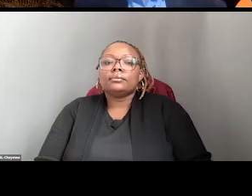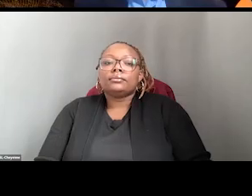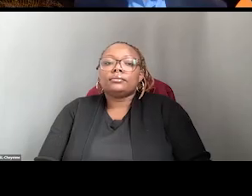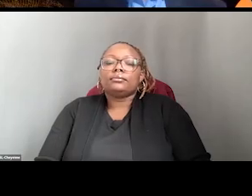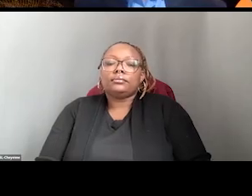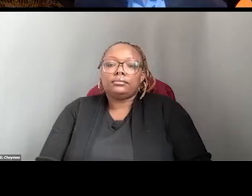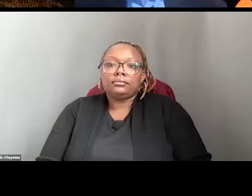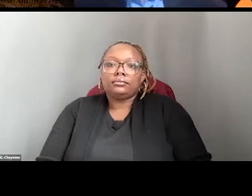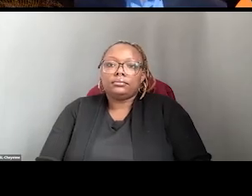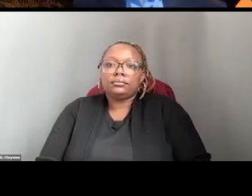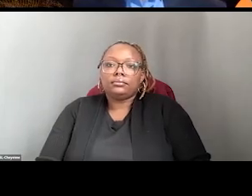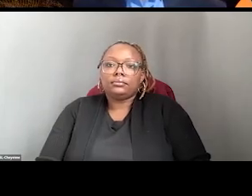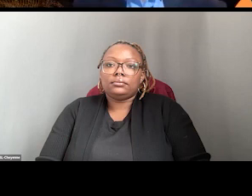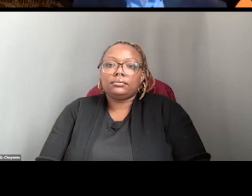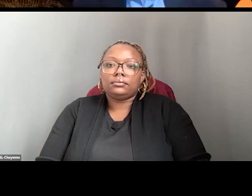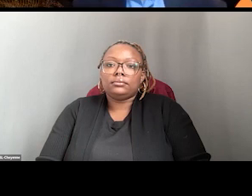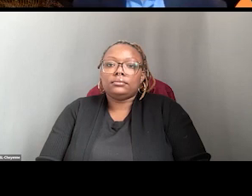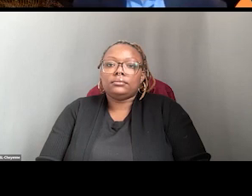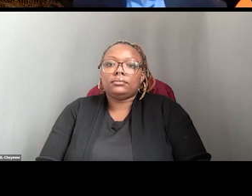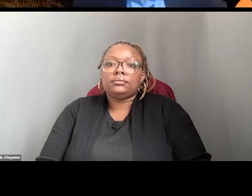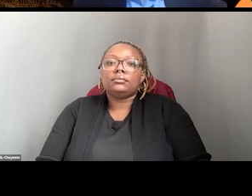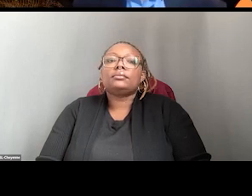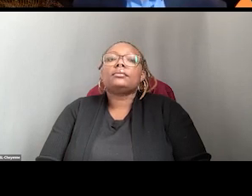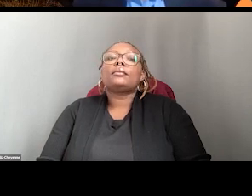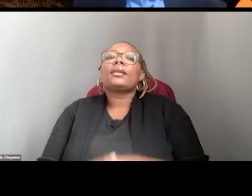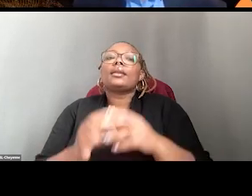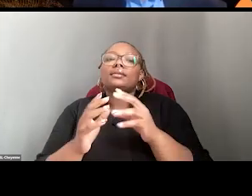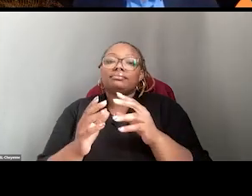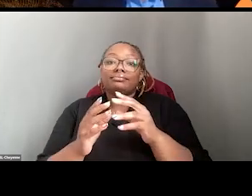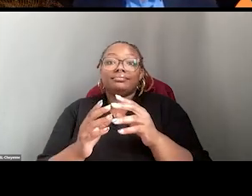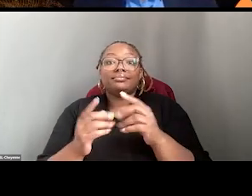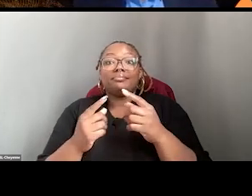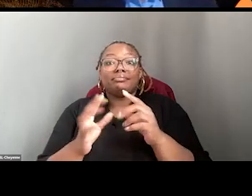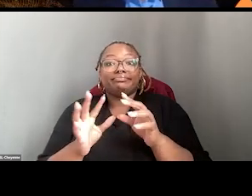Some more keys to success; you must always maintain an active PI on your awards.